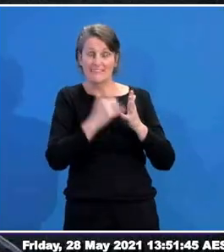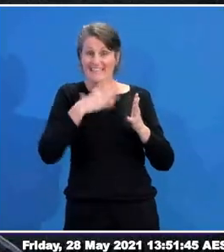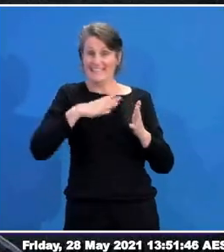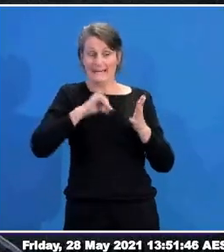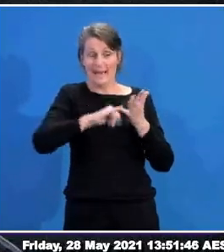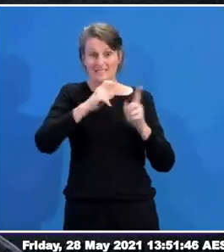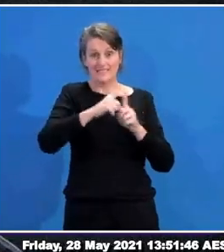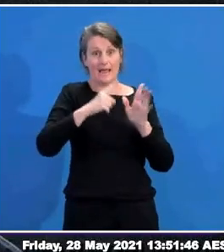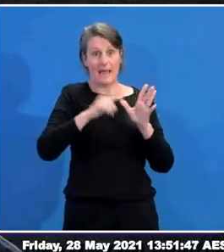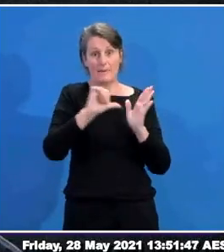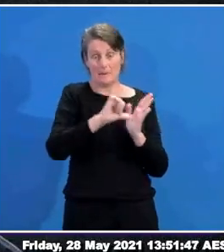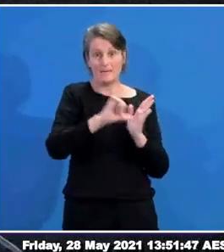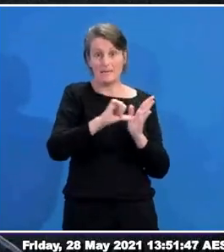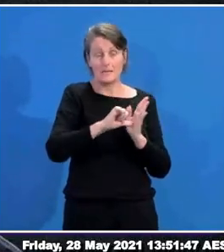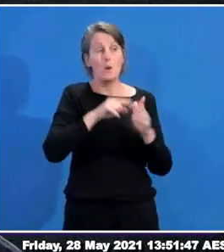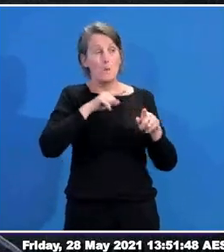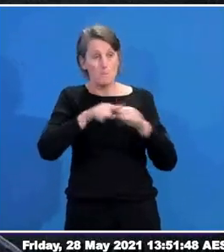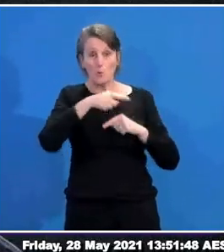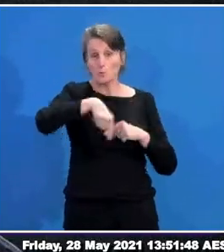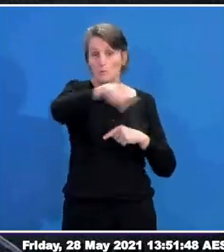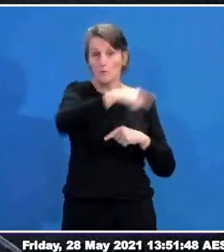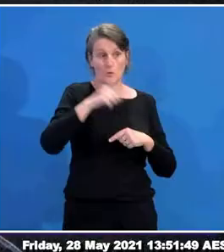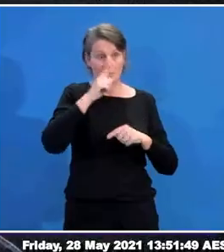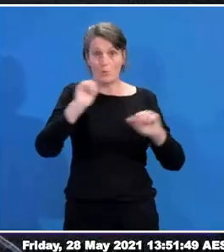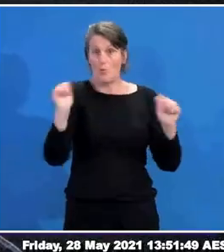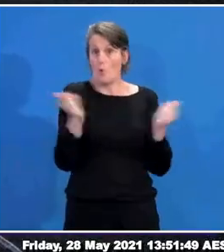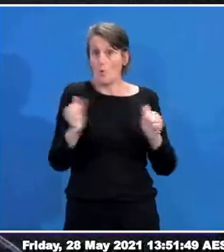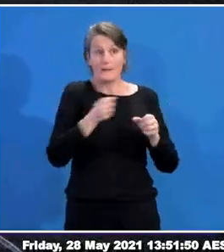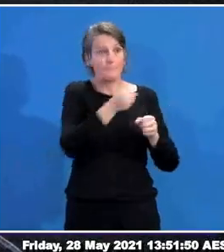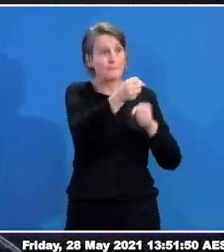The majority of those are already in an SDA property through the legacy